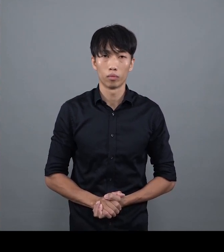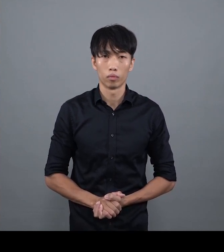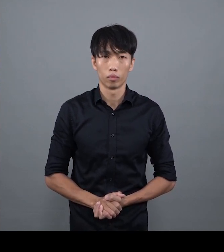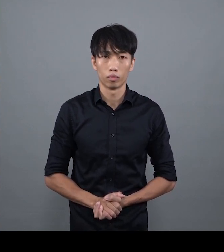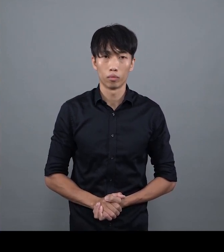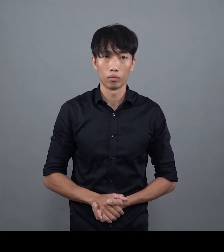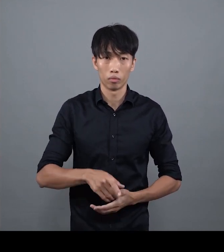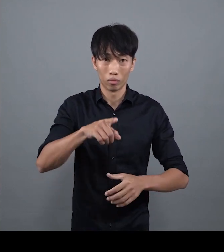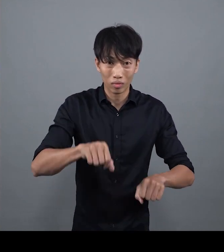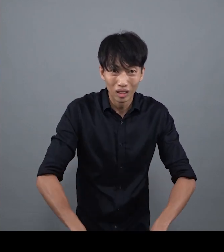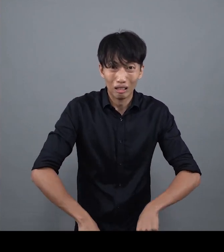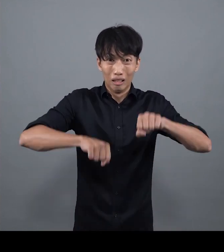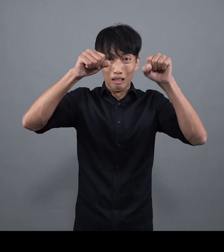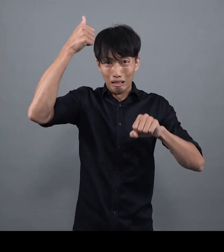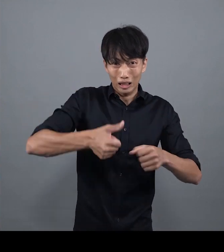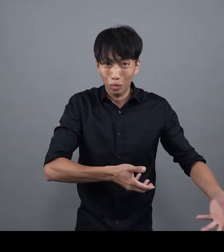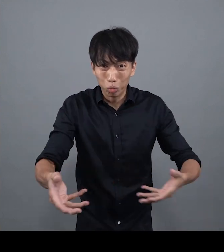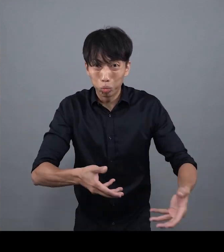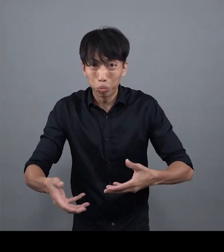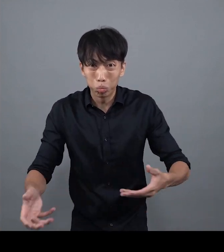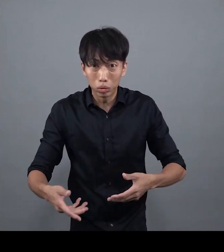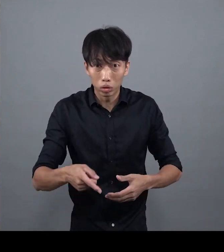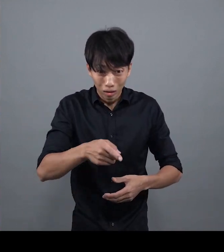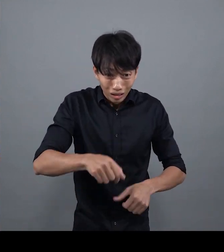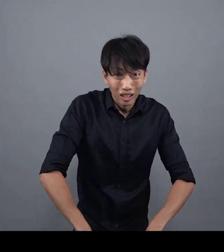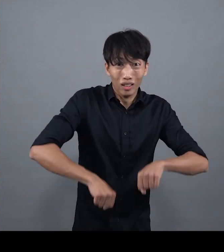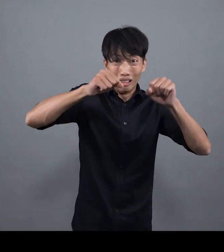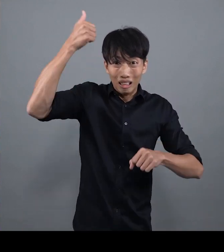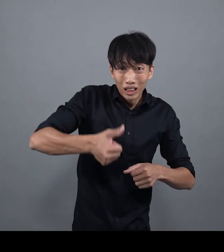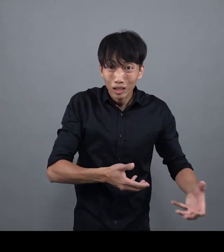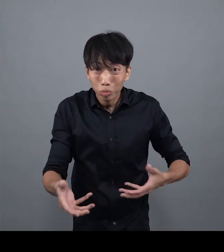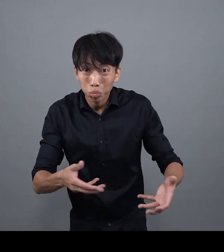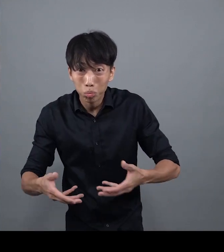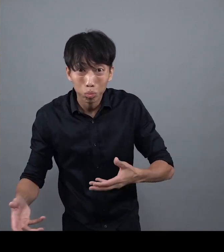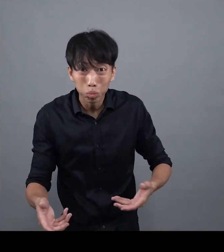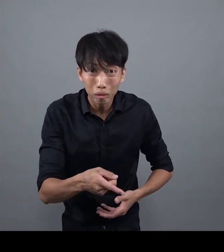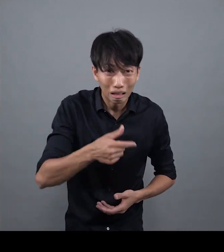Do you need to move this every time you open your shop? Every time you open up, you have to move this stuff?